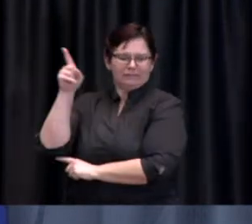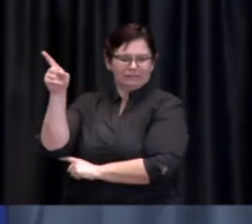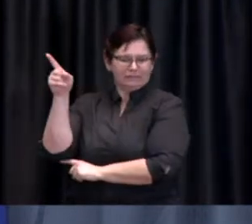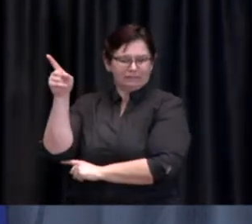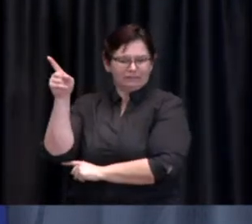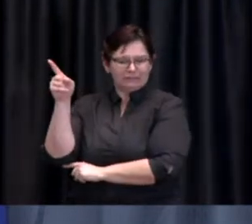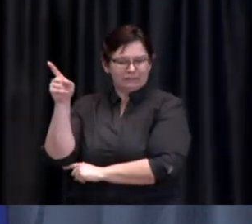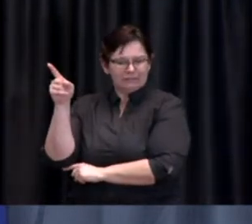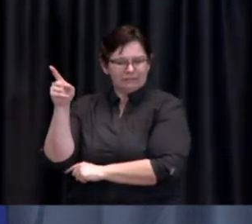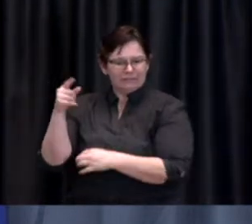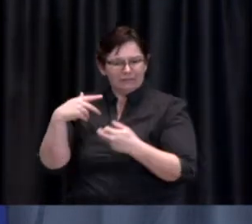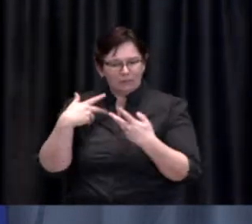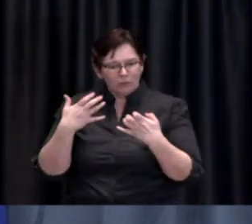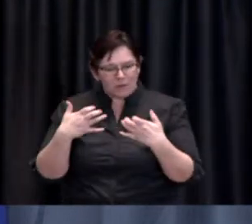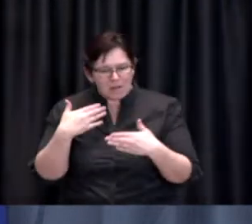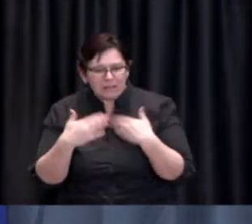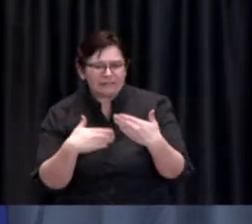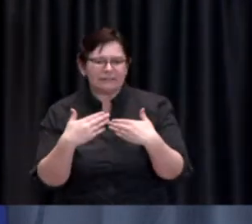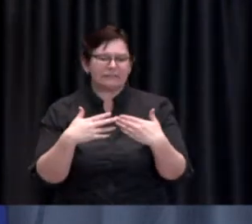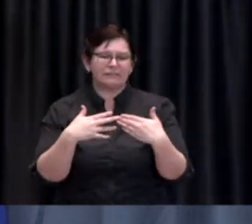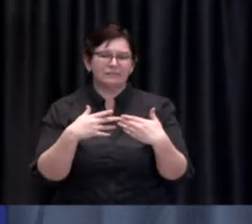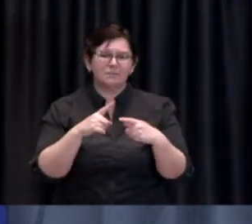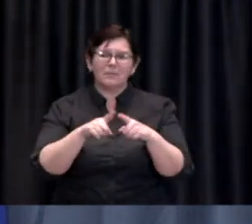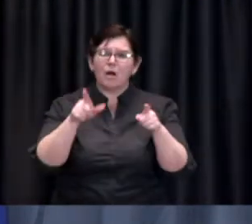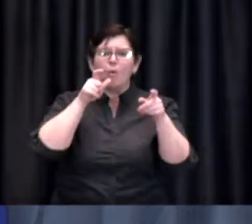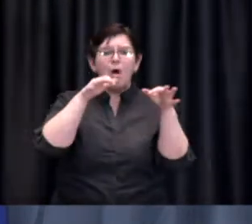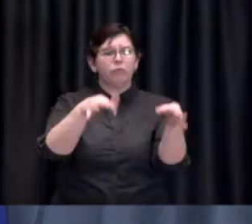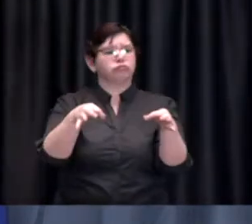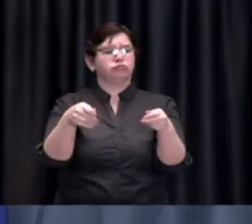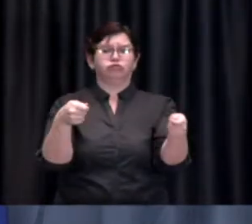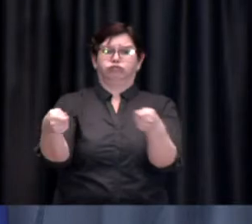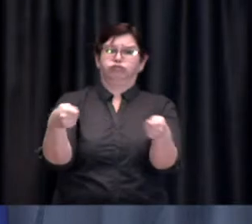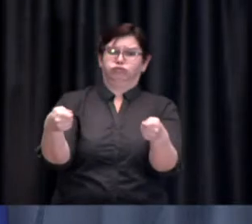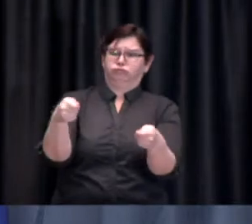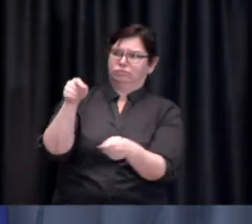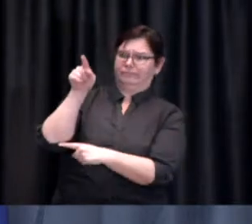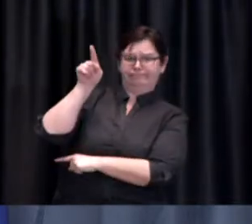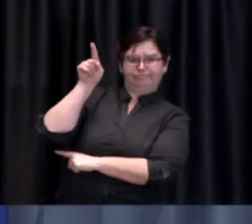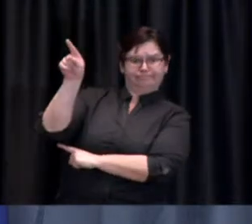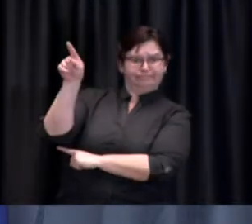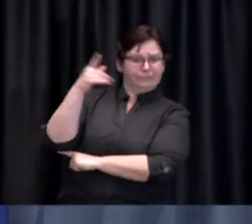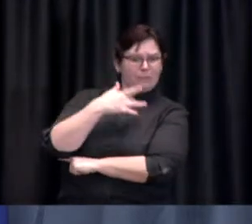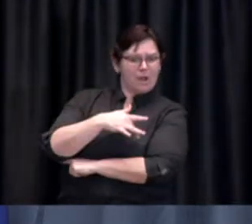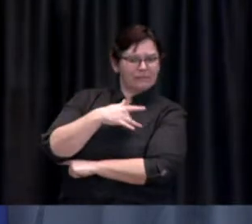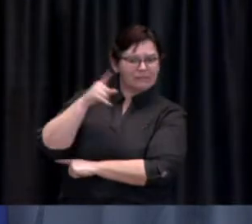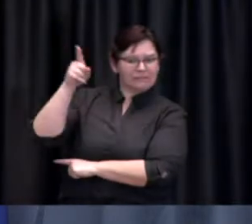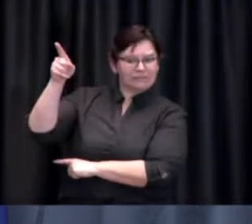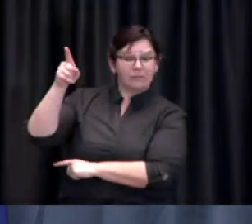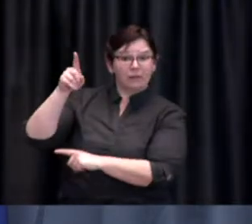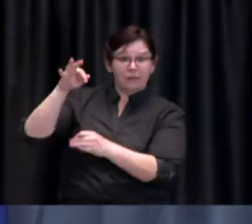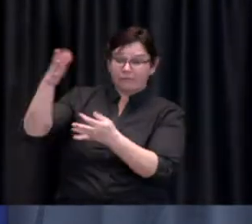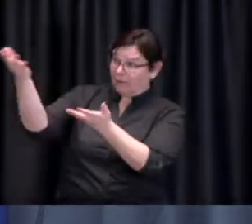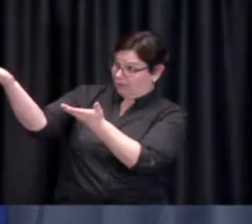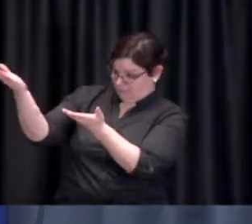direction of our managing partner and we will be ready to do our part when the time comes.